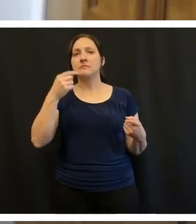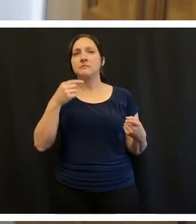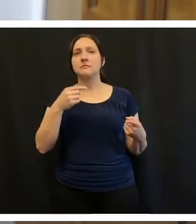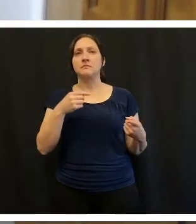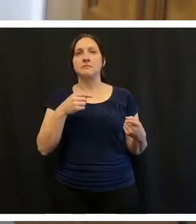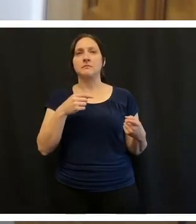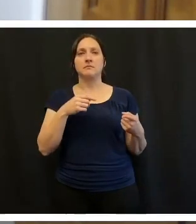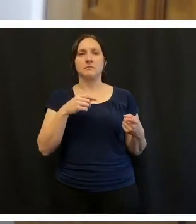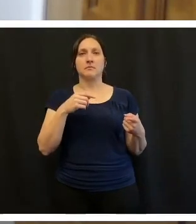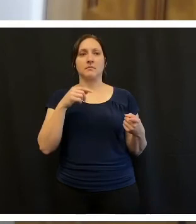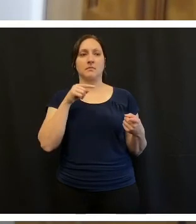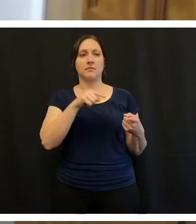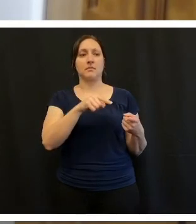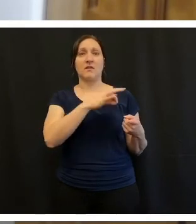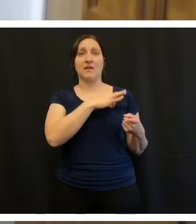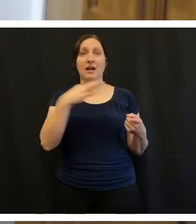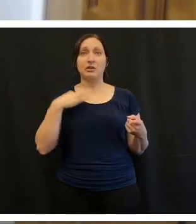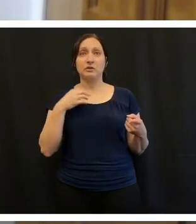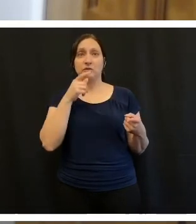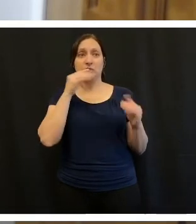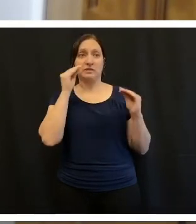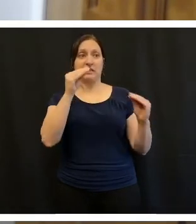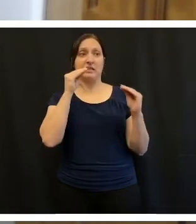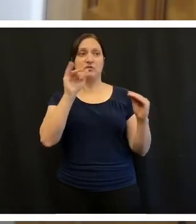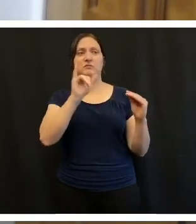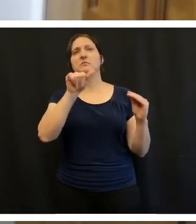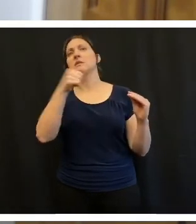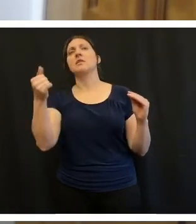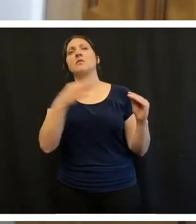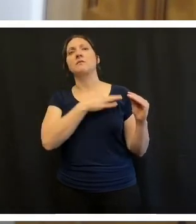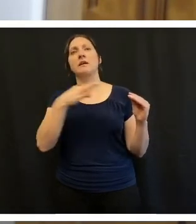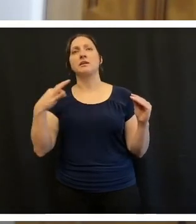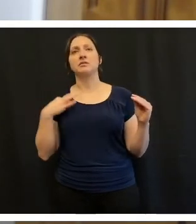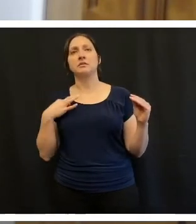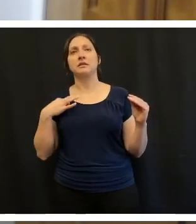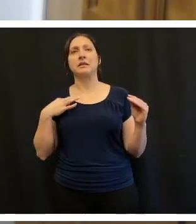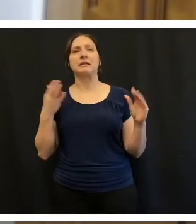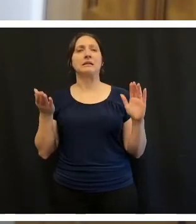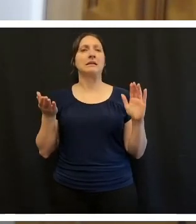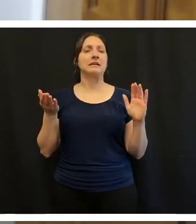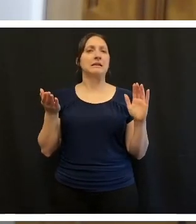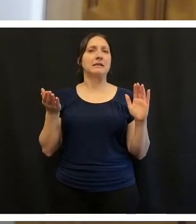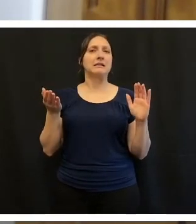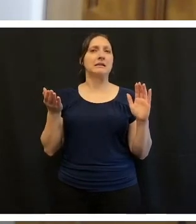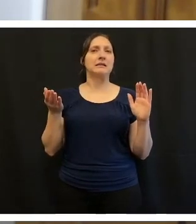and a number of other faculty around the university have delivered courses online, not everybody has.